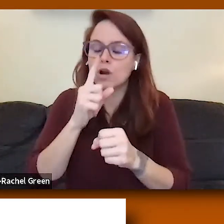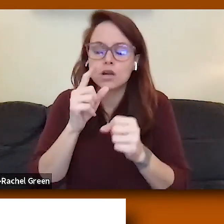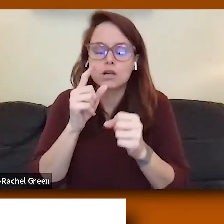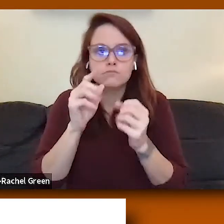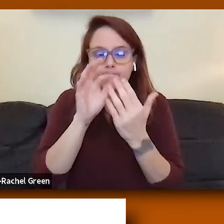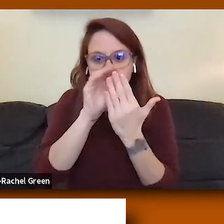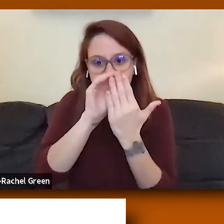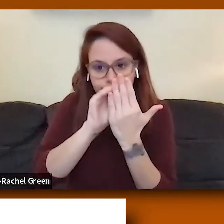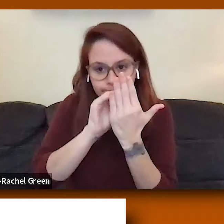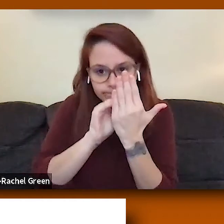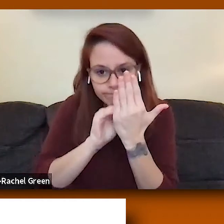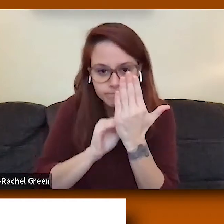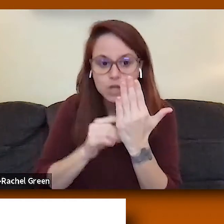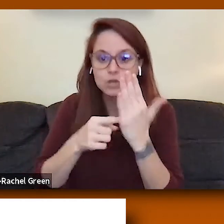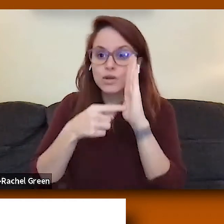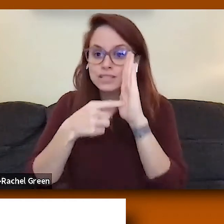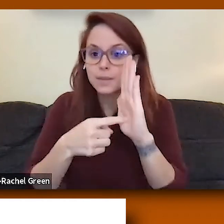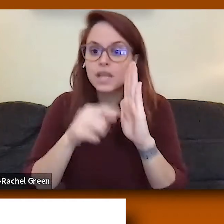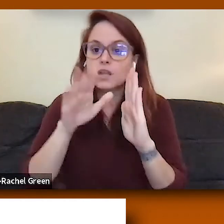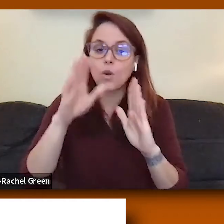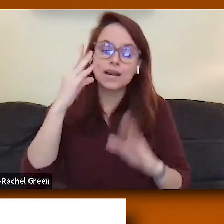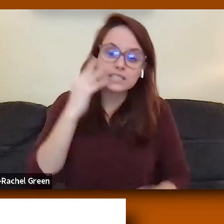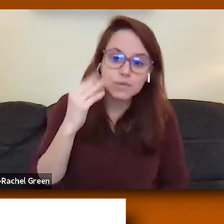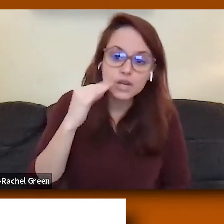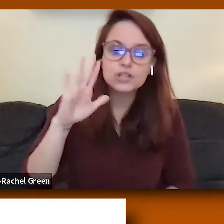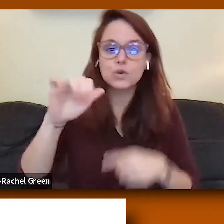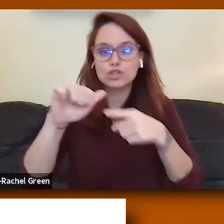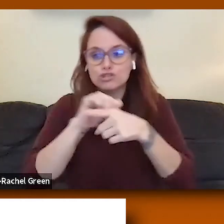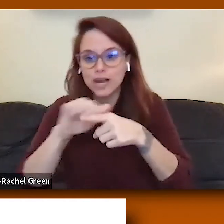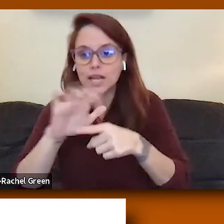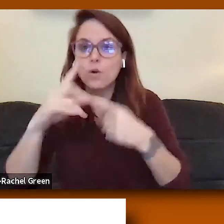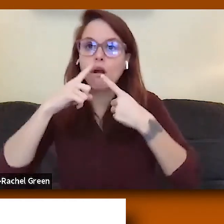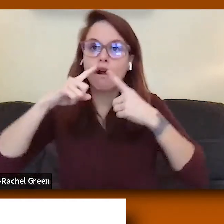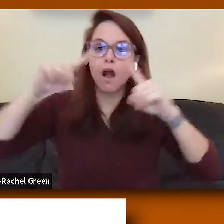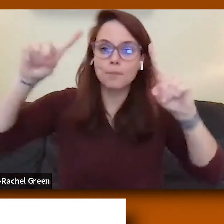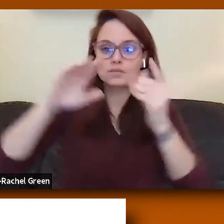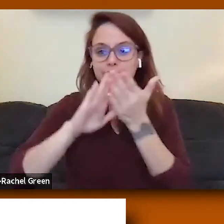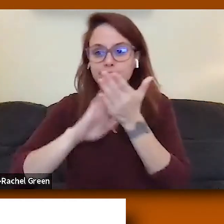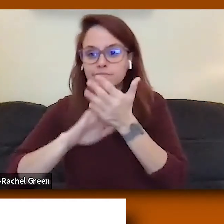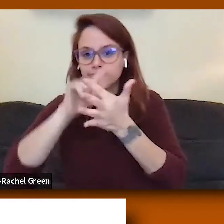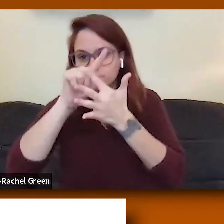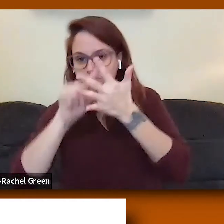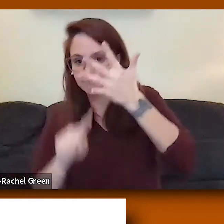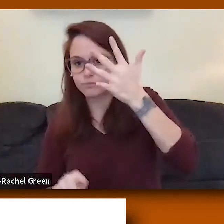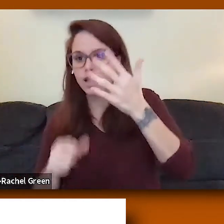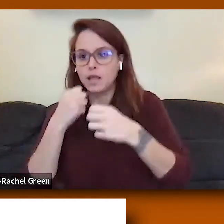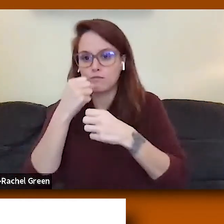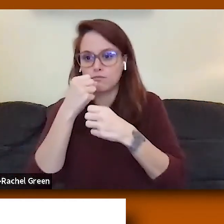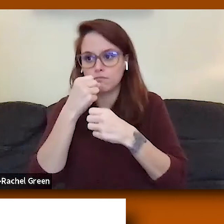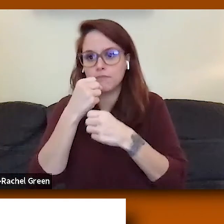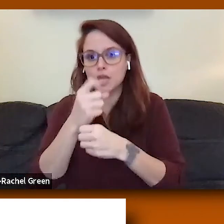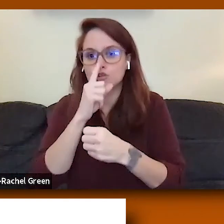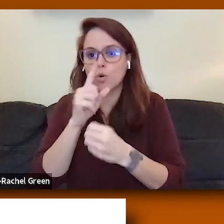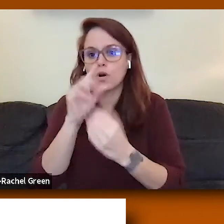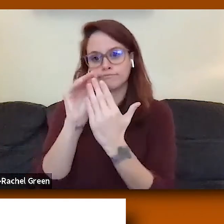to show your experience, your training, your accomplishments. I mention that because some faculty...